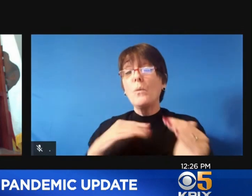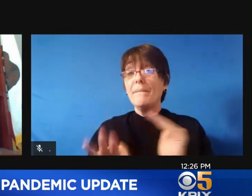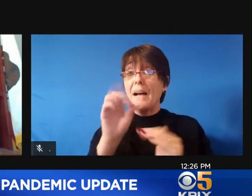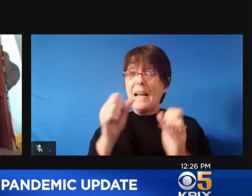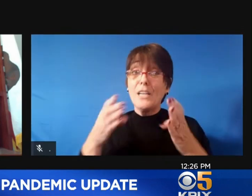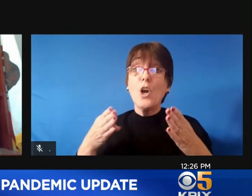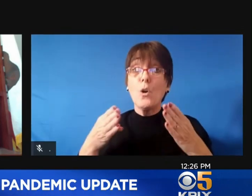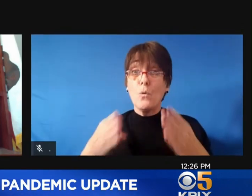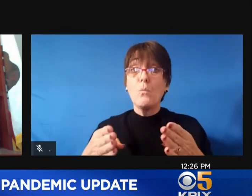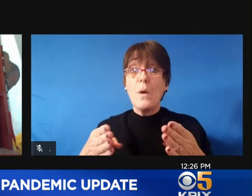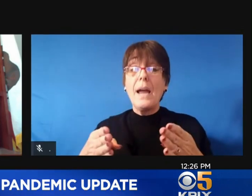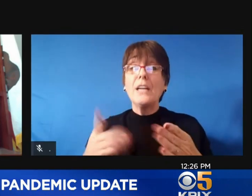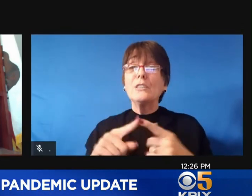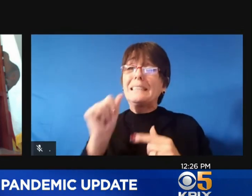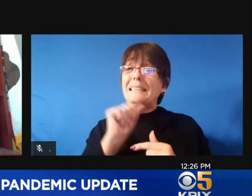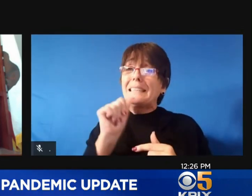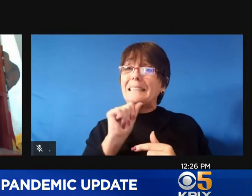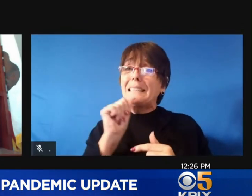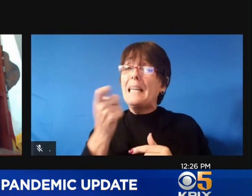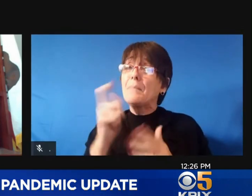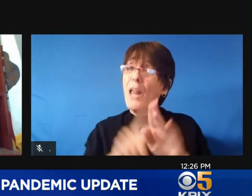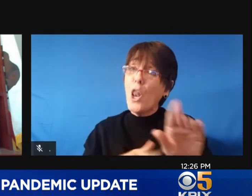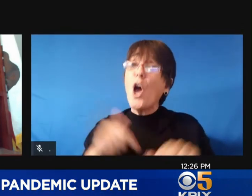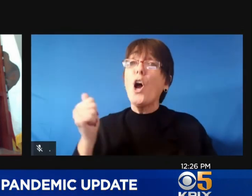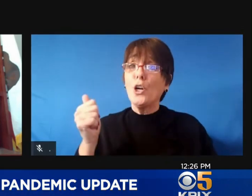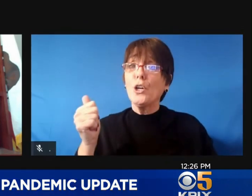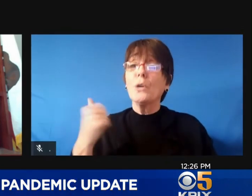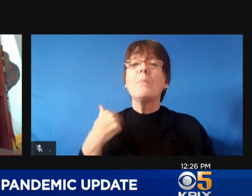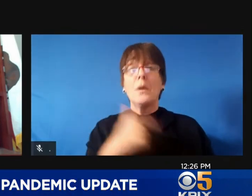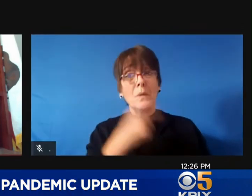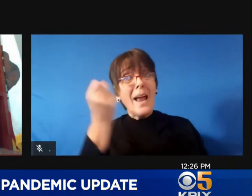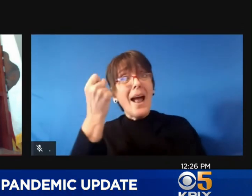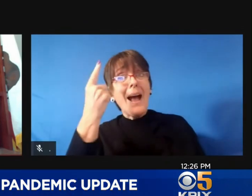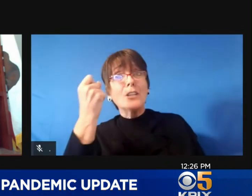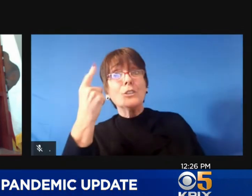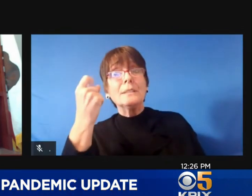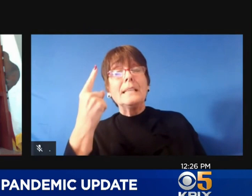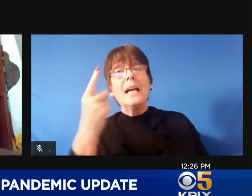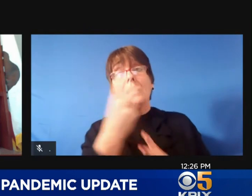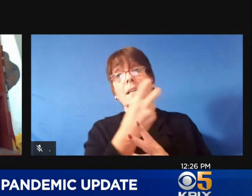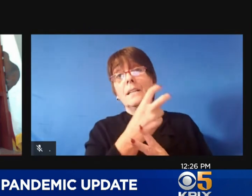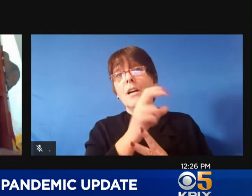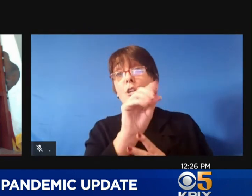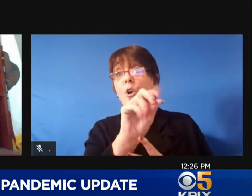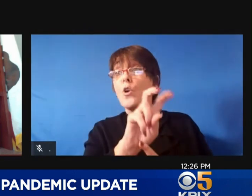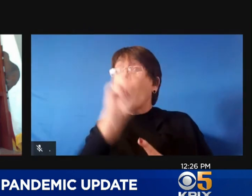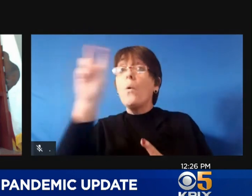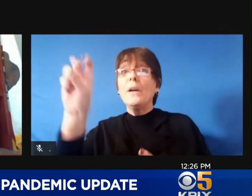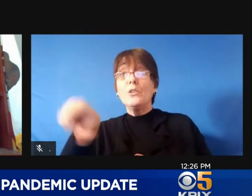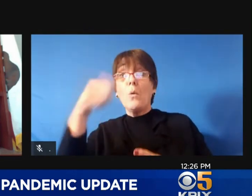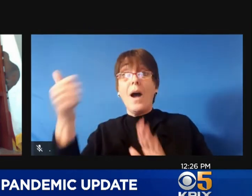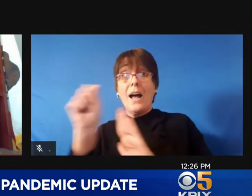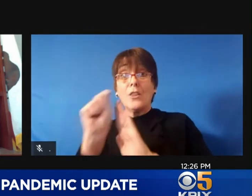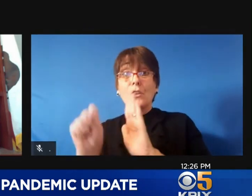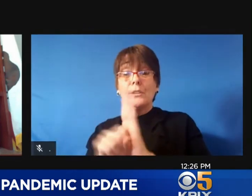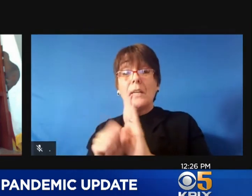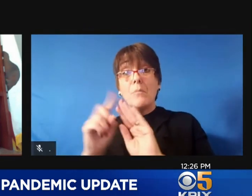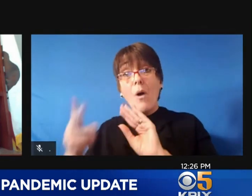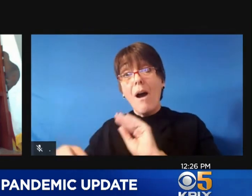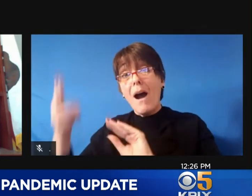MINE. AND OTHERS AROUND THE STATE. I HOPE WE FIND A WAY TO HOLD ON